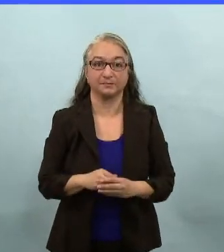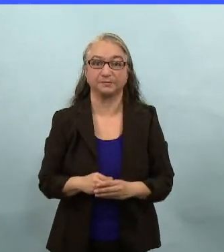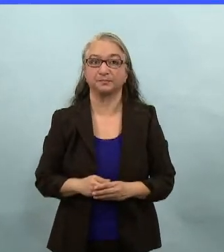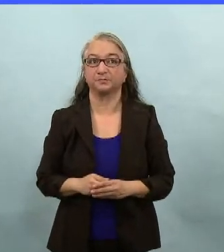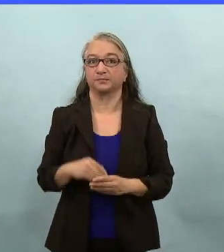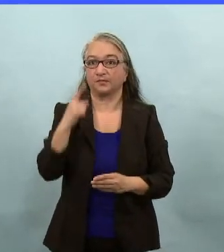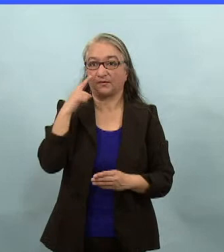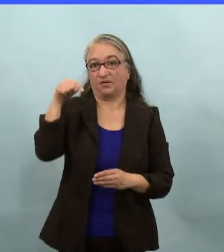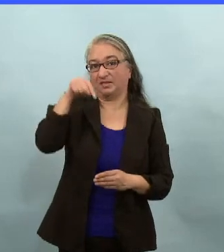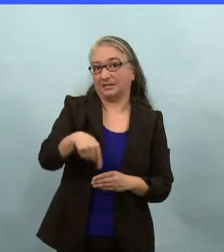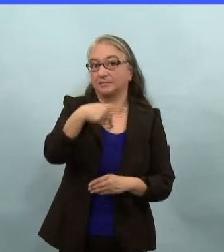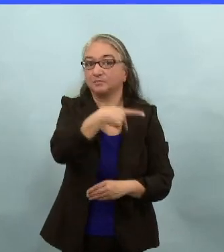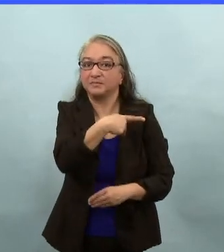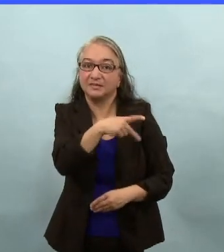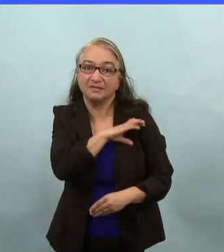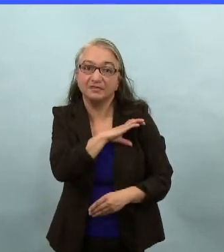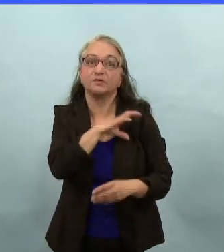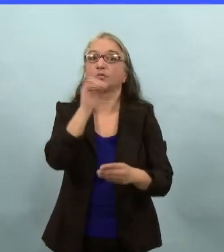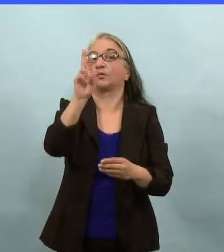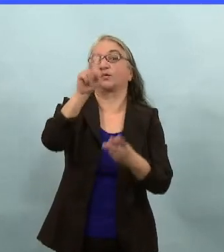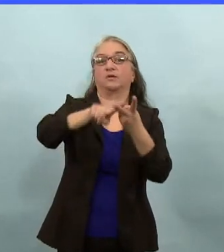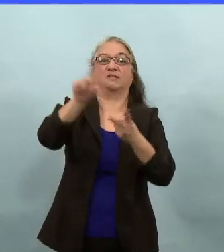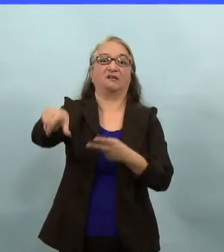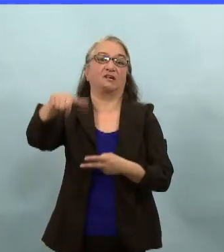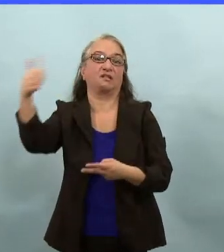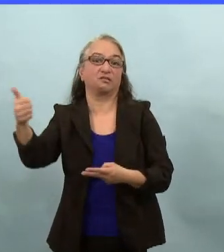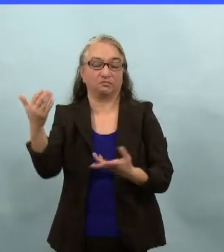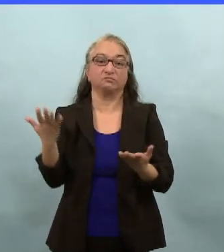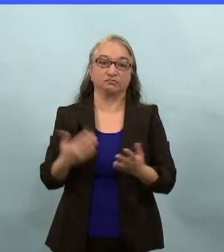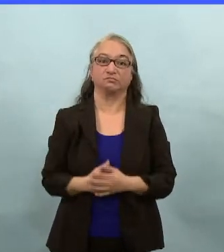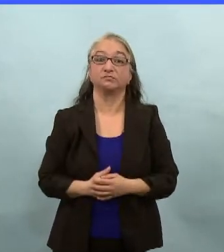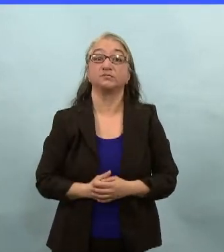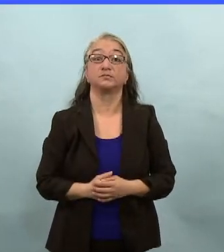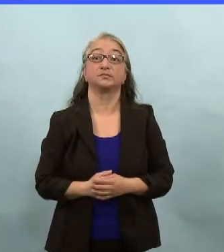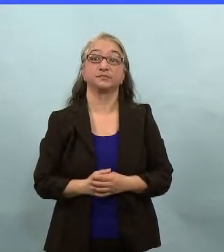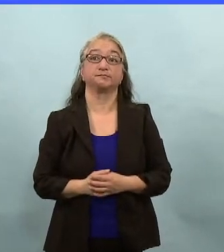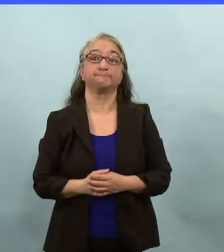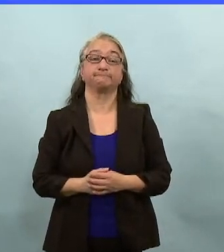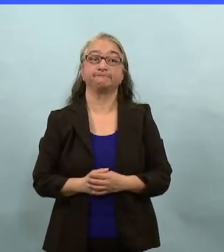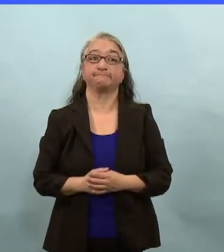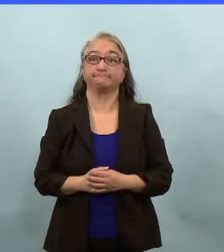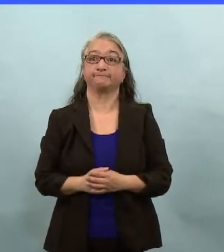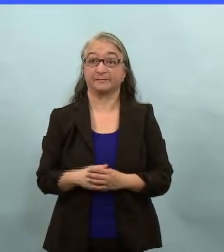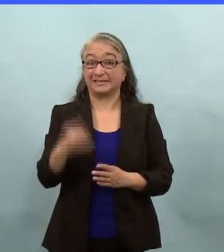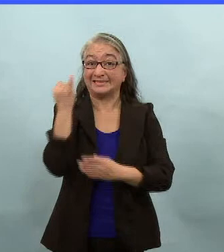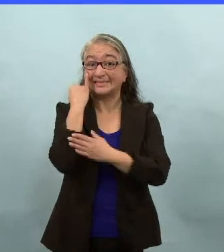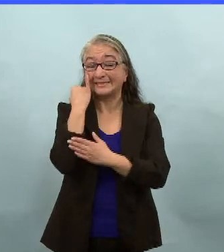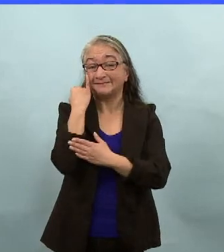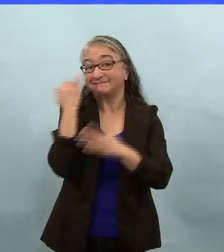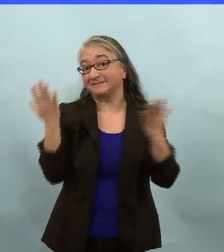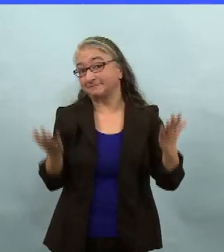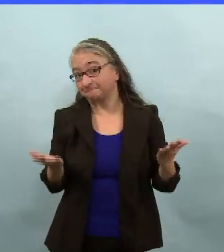also for those who can access let's say a anti like a sorry a monoclonal antibody treatment